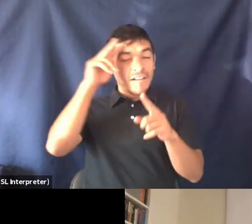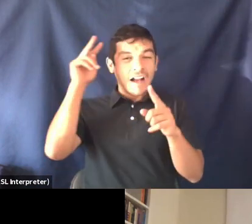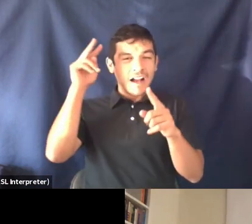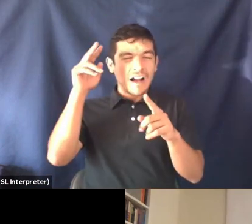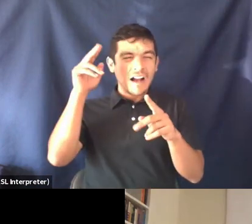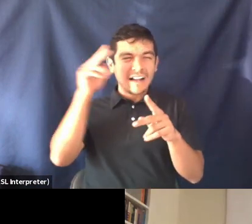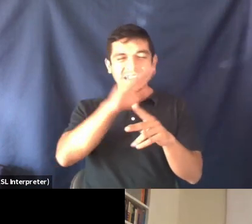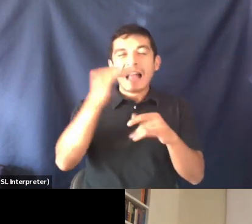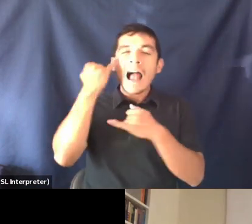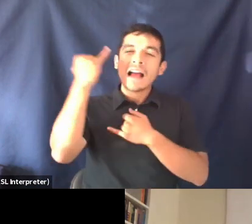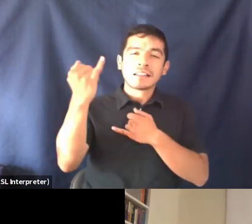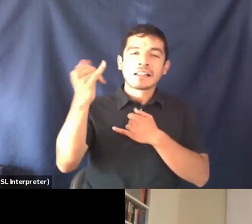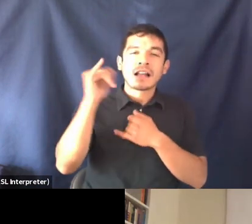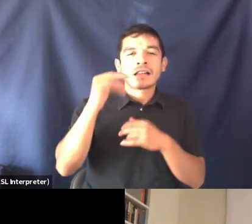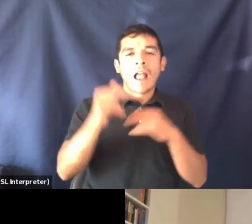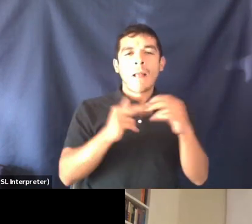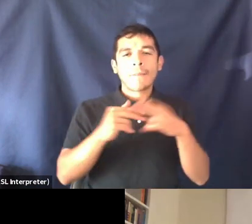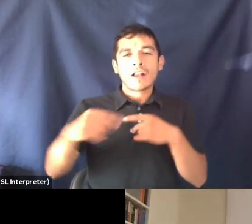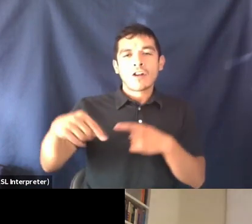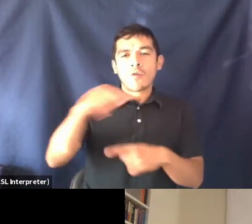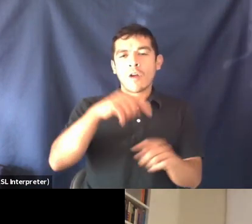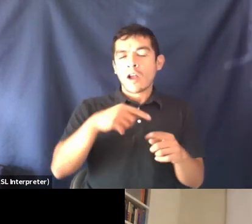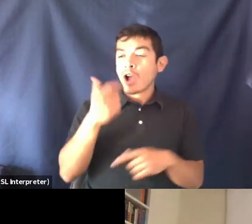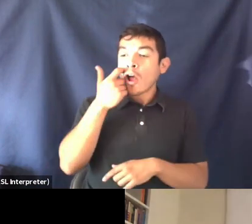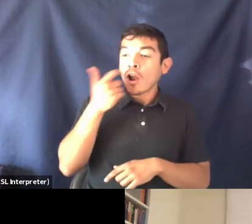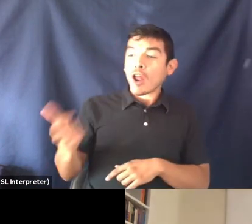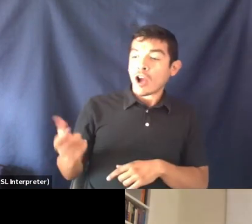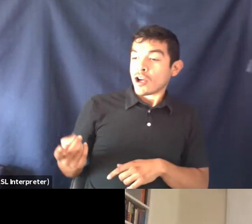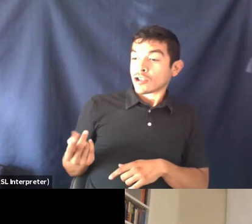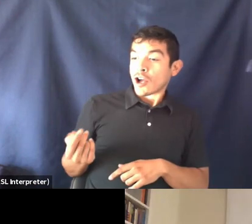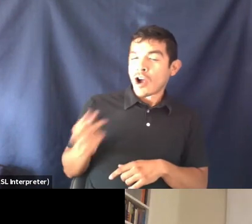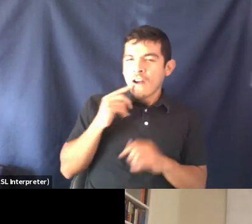you know look to dogs for virtue, look to dogs for how to live, you know,